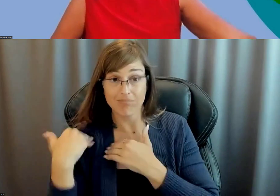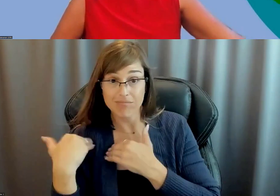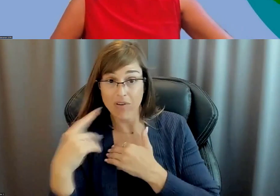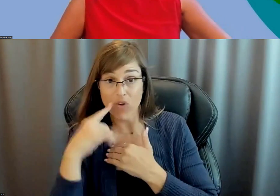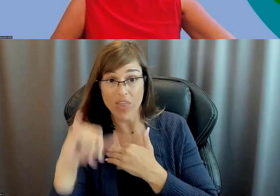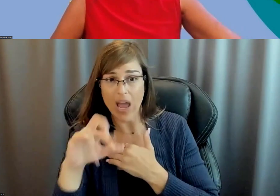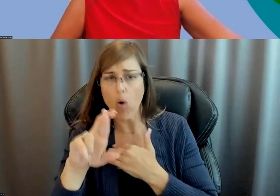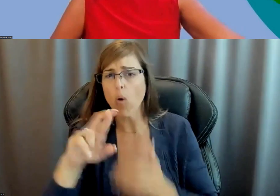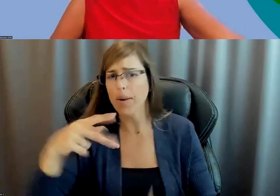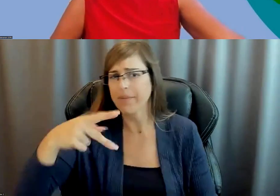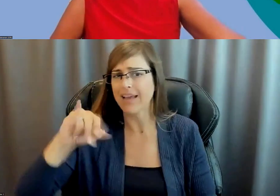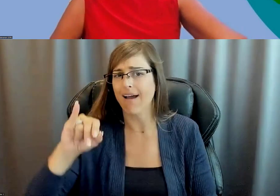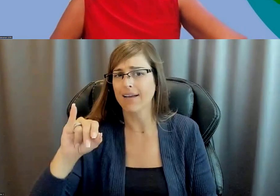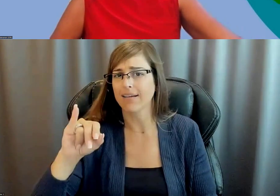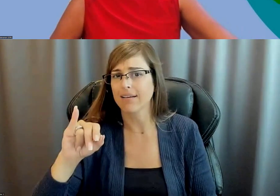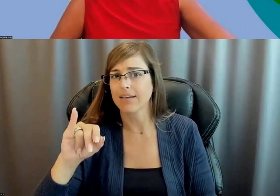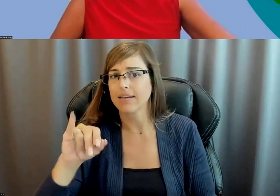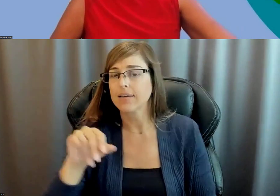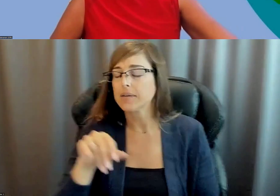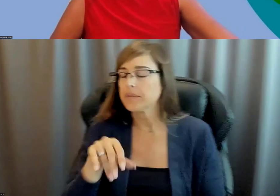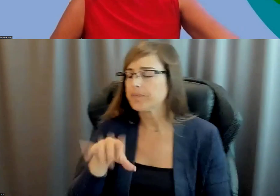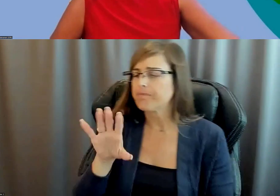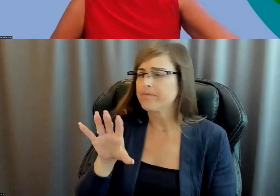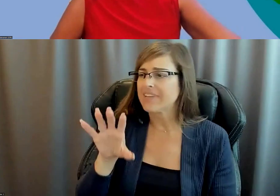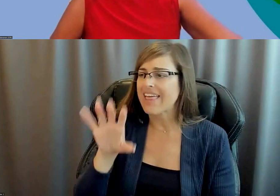Dr. Patricia Valdez: Right. So that's an interesting question, too,